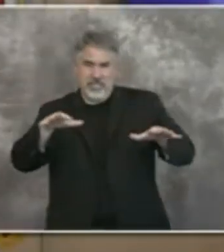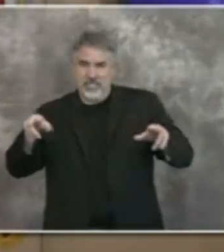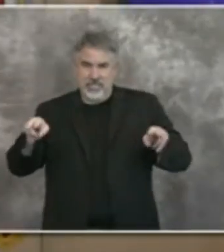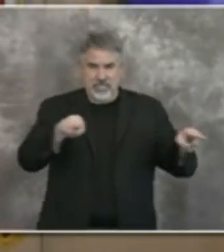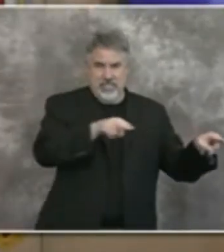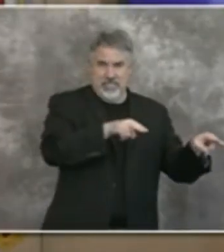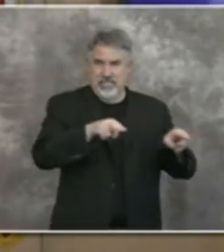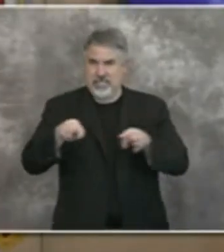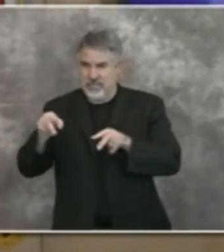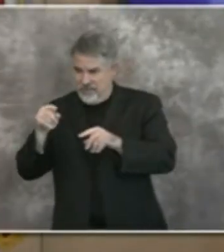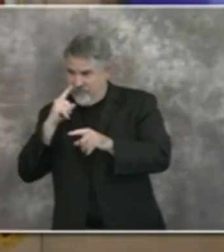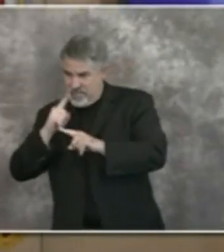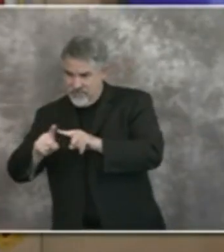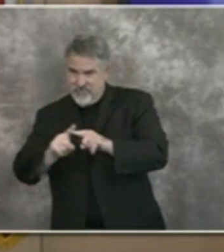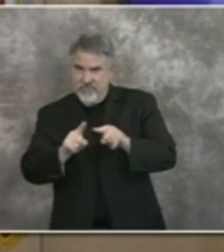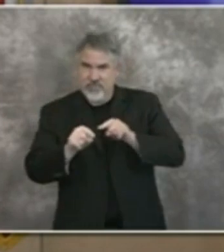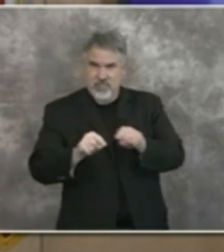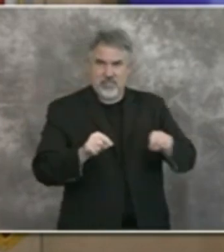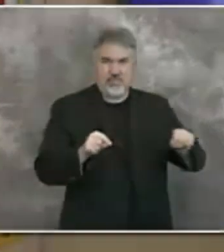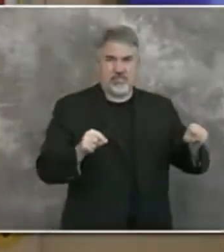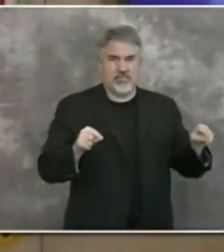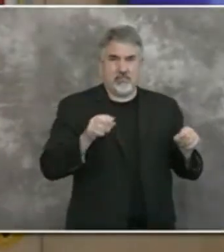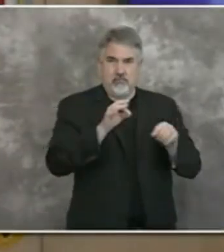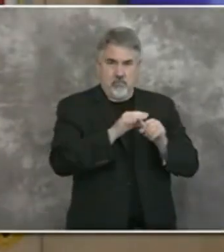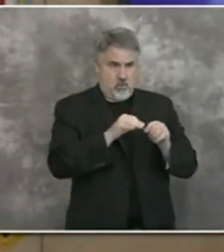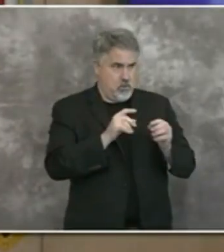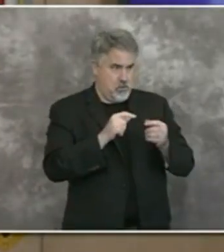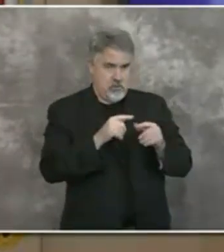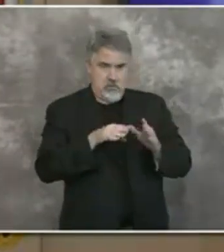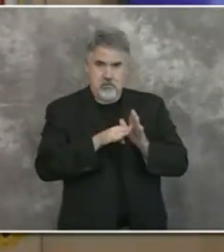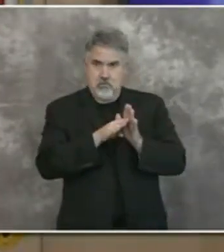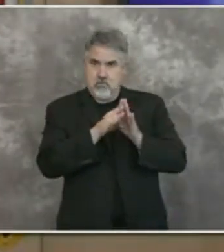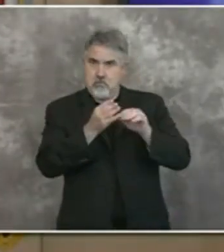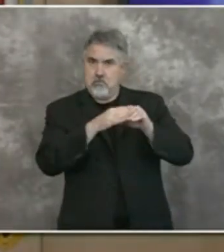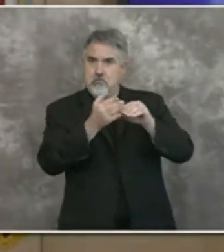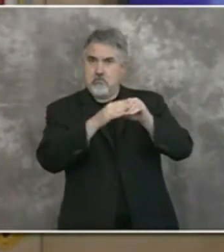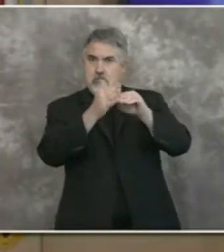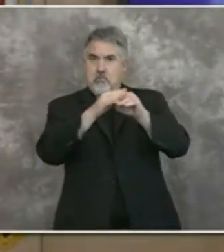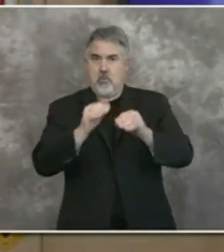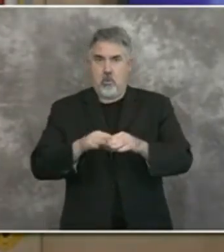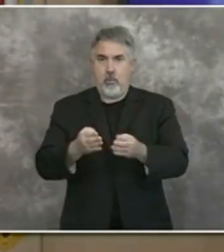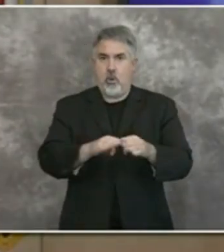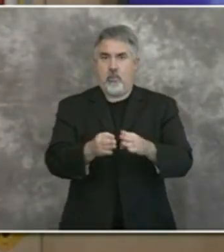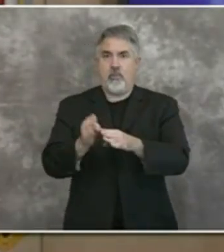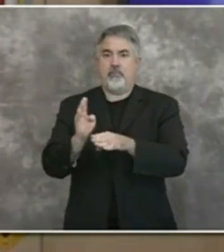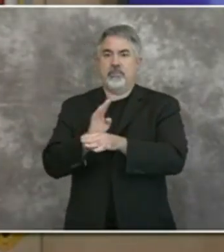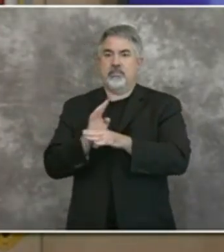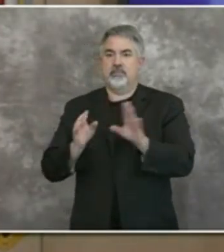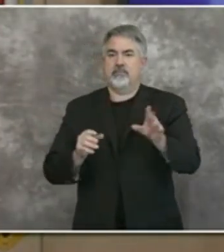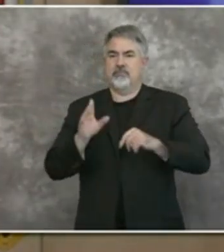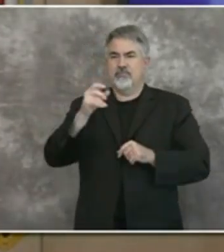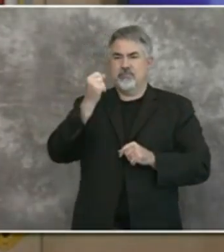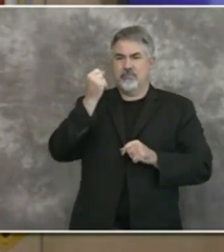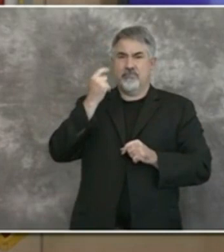WHY WE ARE WORKING THROUGH THIS IN PHASES BECAUSE WE DO BELIEVE IT IS MORE IMPORTANT THAT WE CONTINUE CONSISTENT